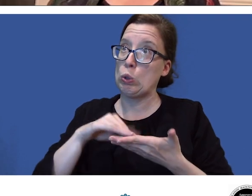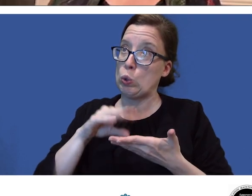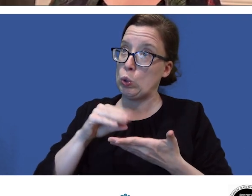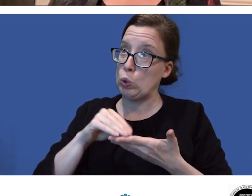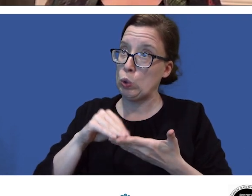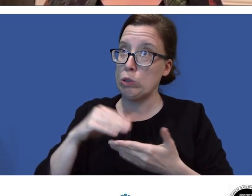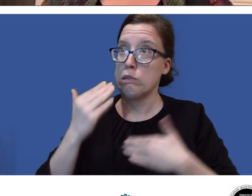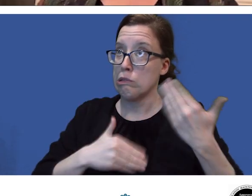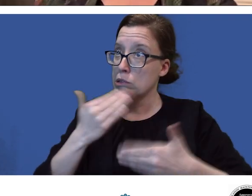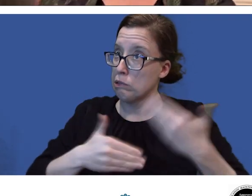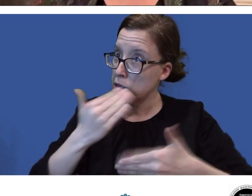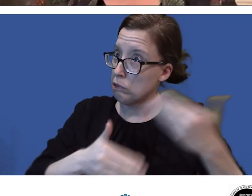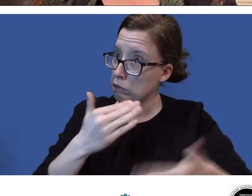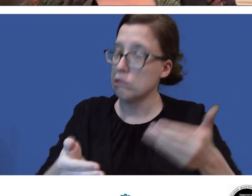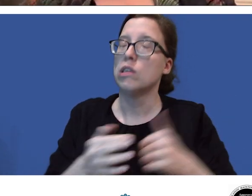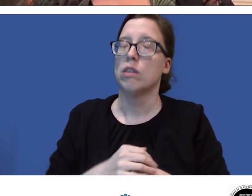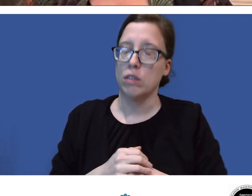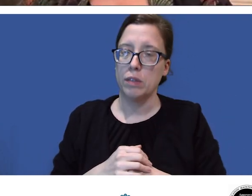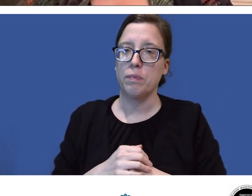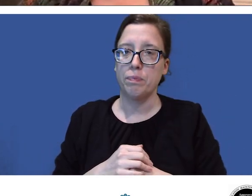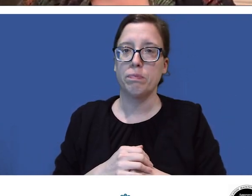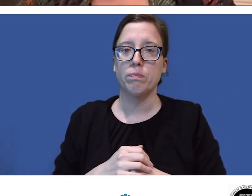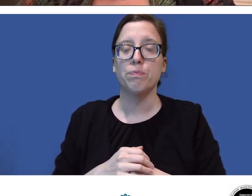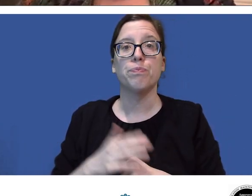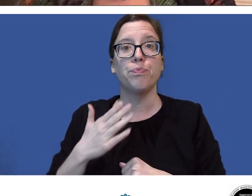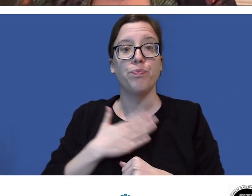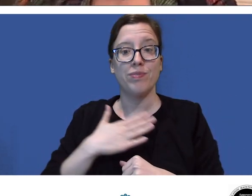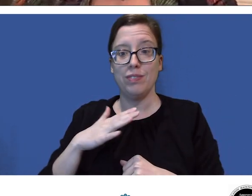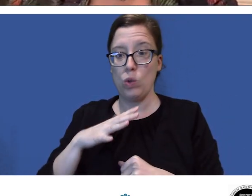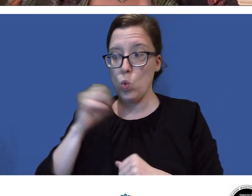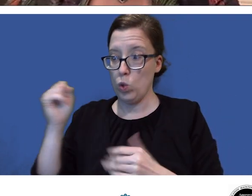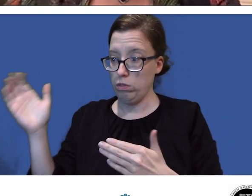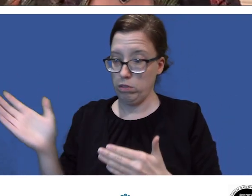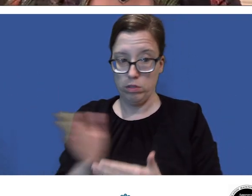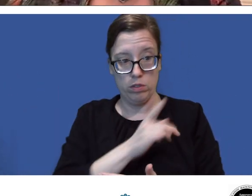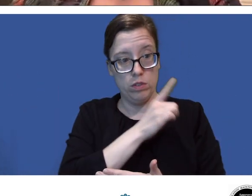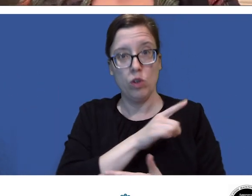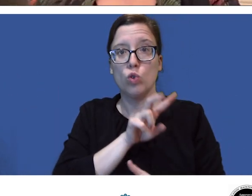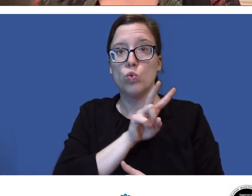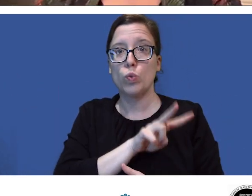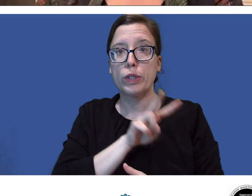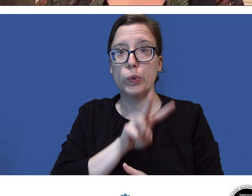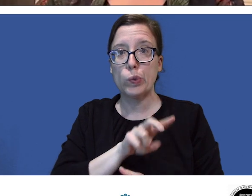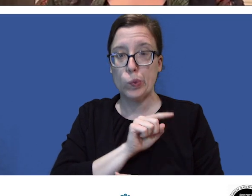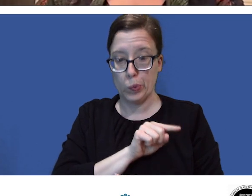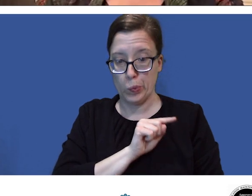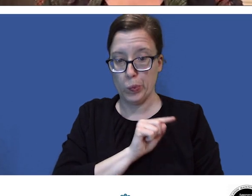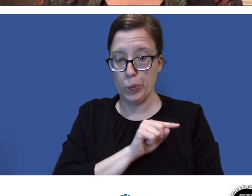things and you got to learn them fast. My oldest learner was 22 years old.